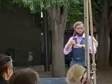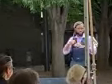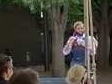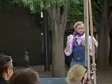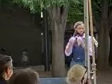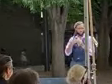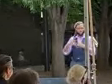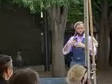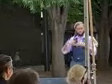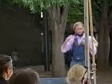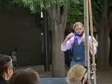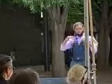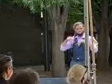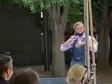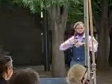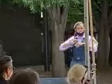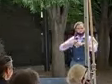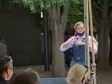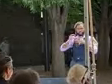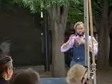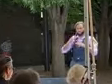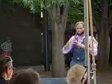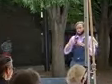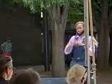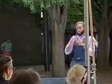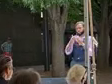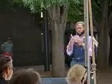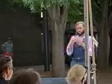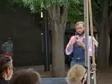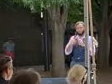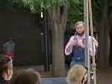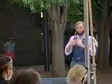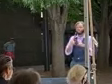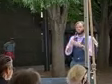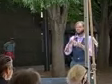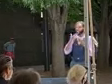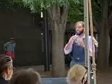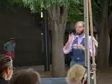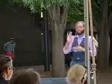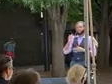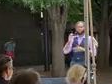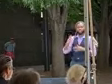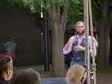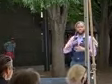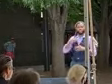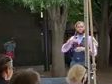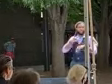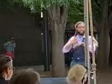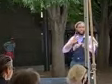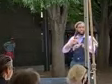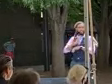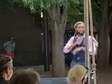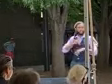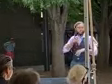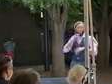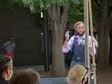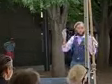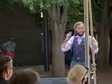tireless leaders and dear friends. And thank you FDR committee advisory board who came on out.